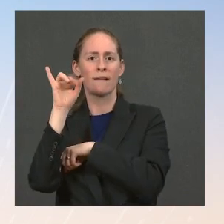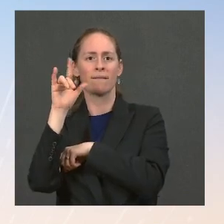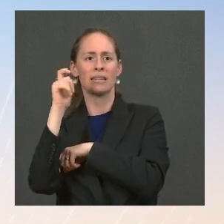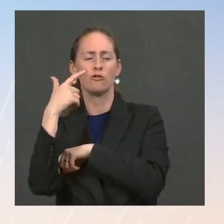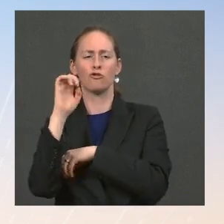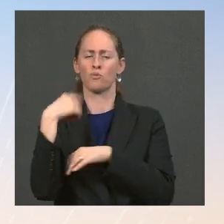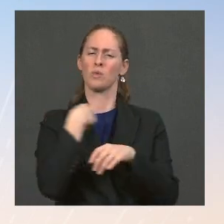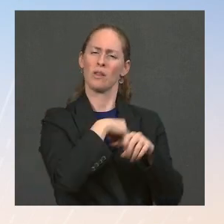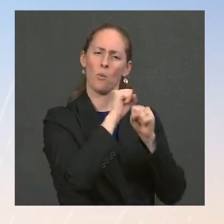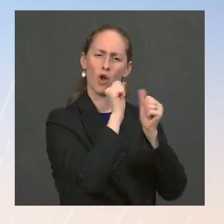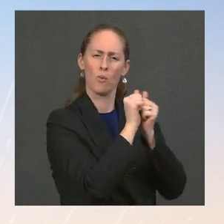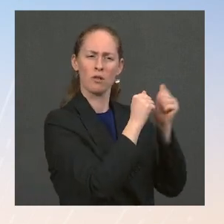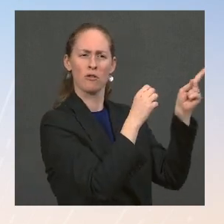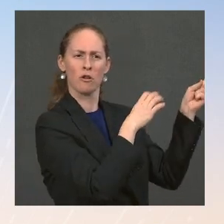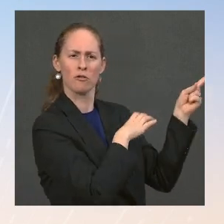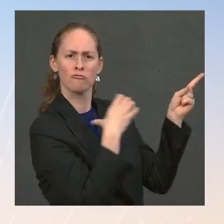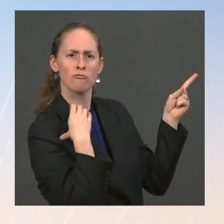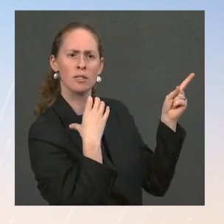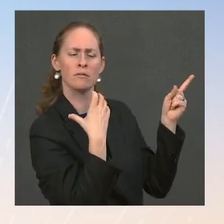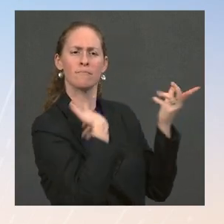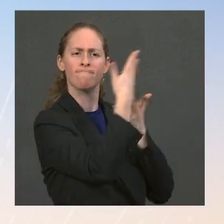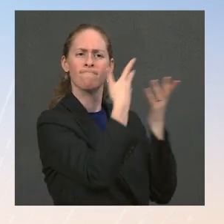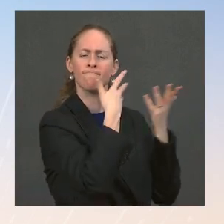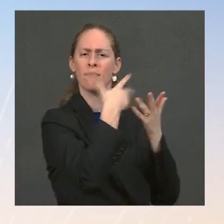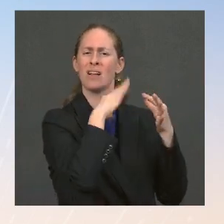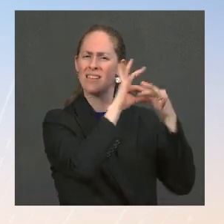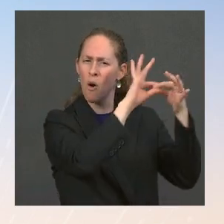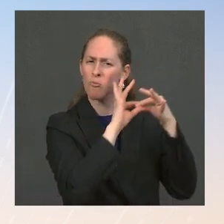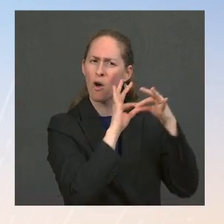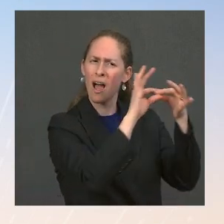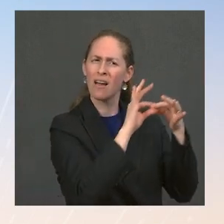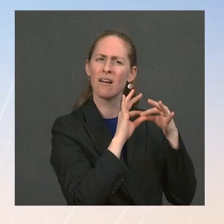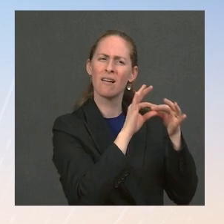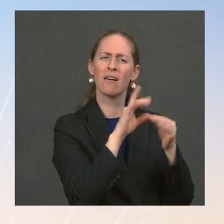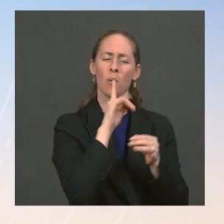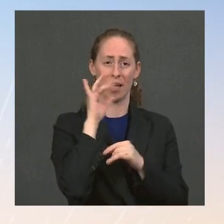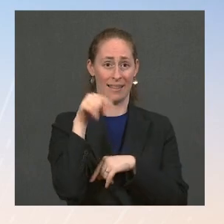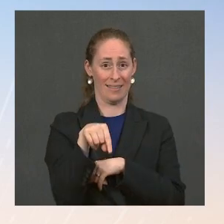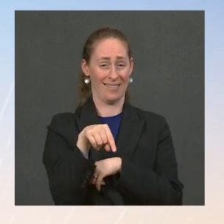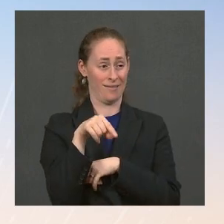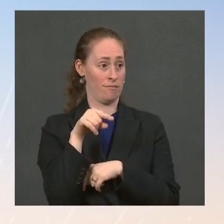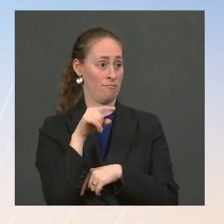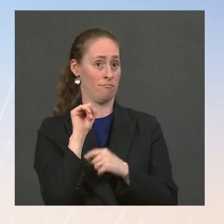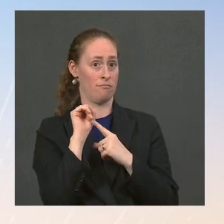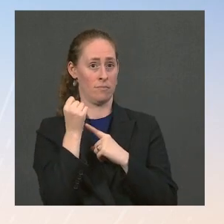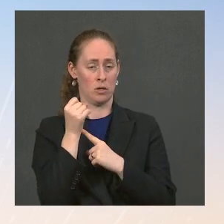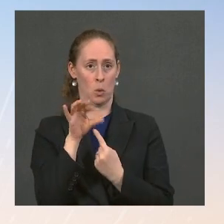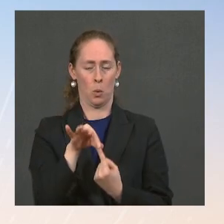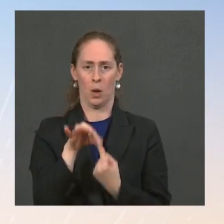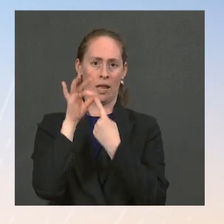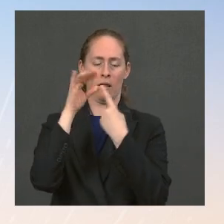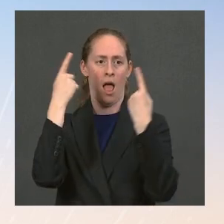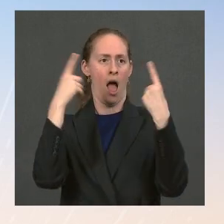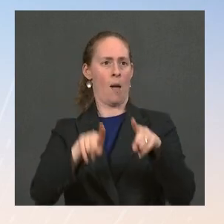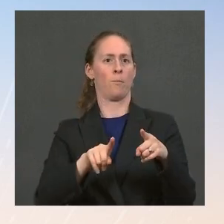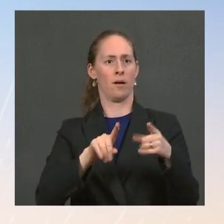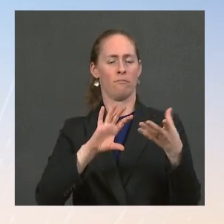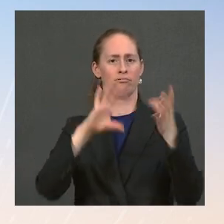and evaluate on a case-by-case basis. But this was a uniquely dark day in our democracy -- a day that we need to get to the bottom of.